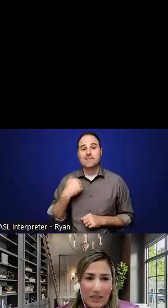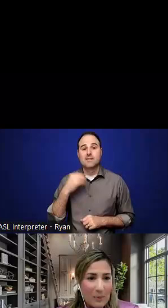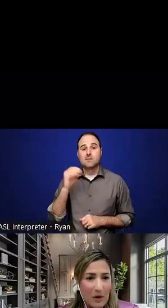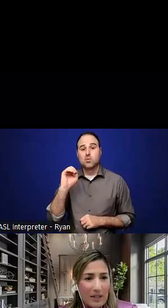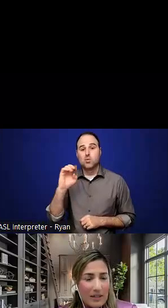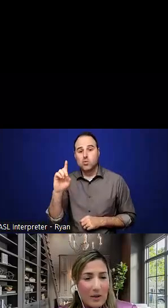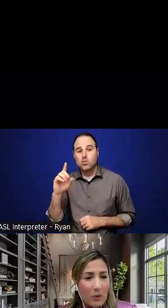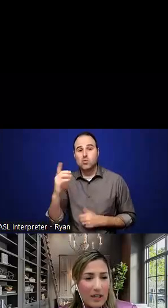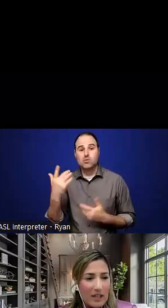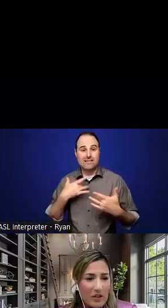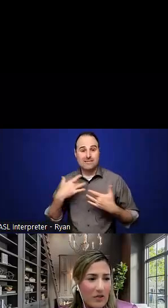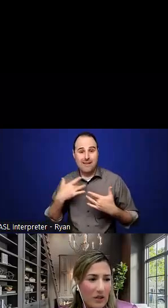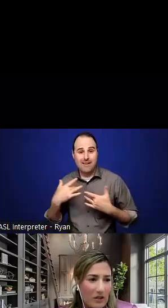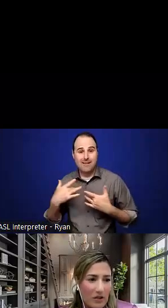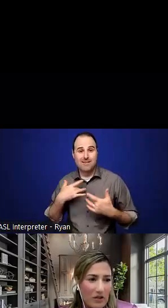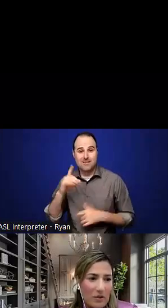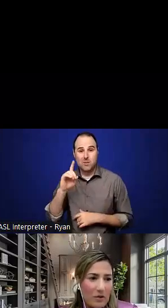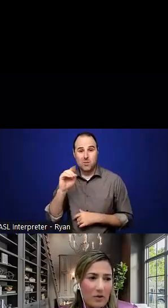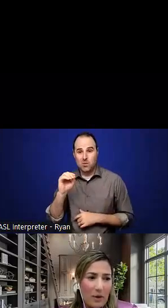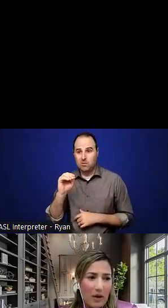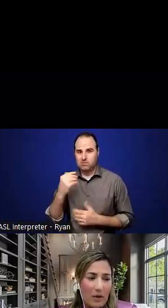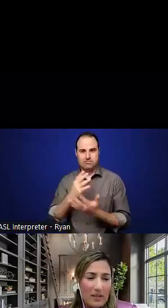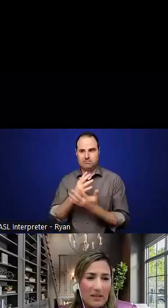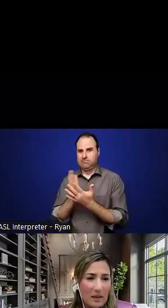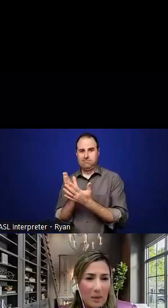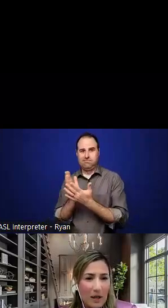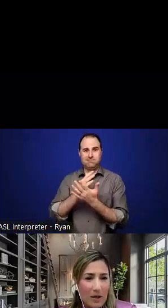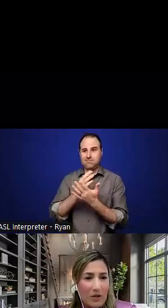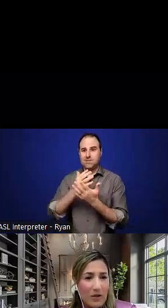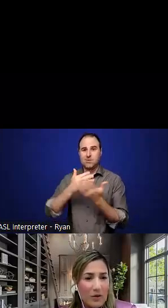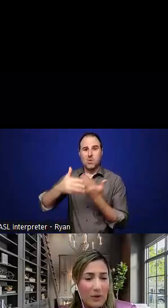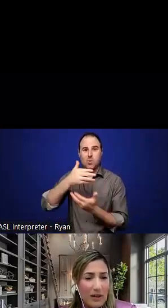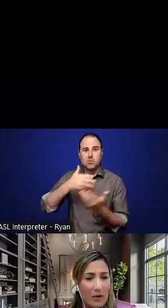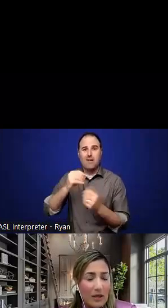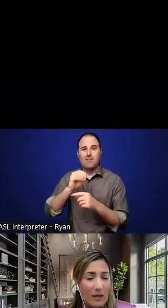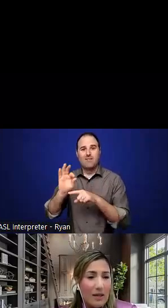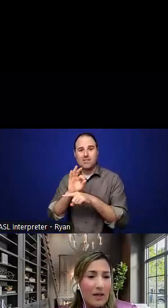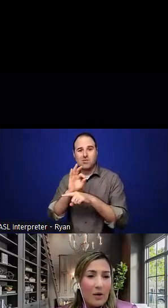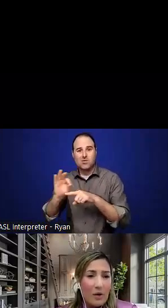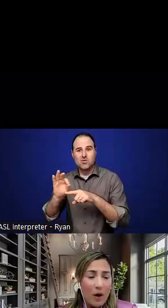experience a range of functional and social impairments to compare to those without. And